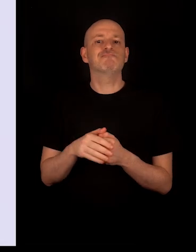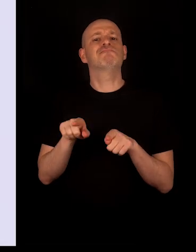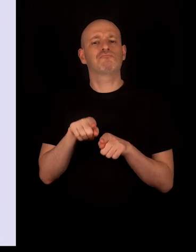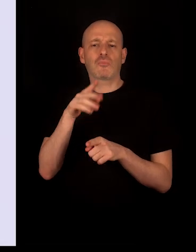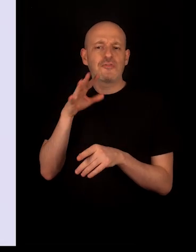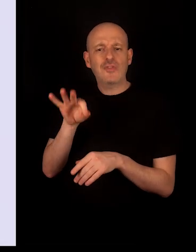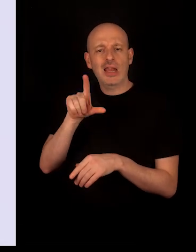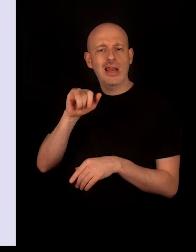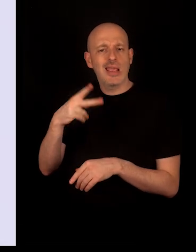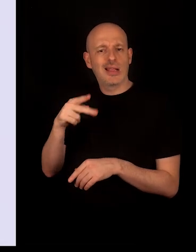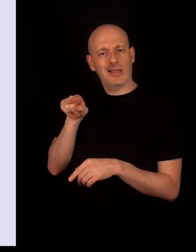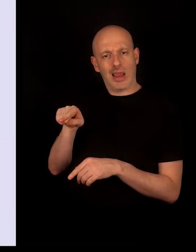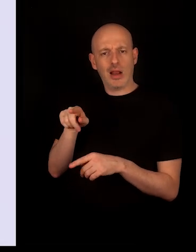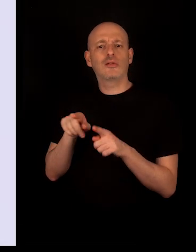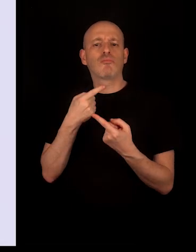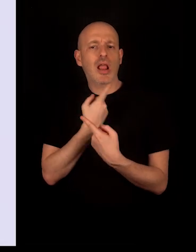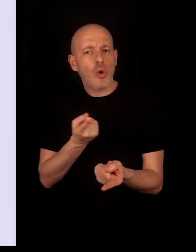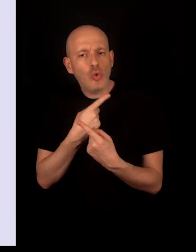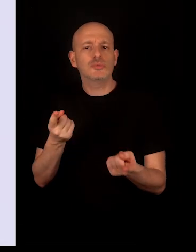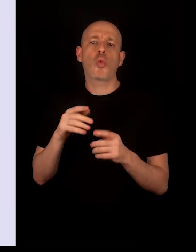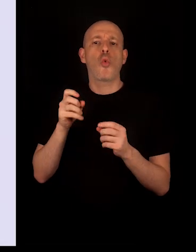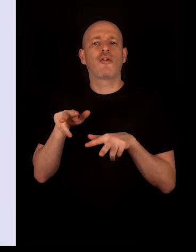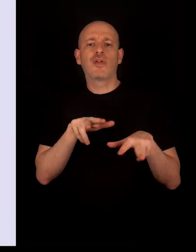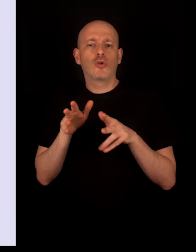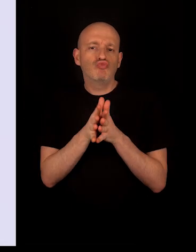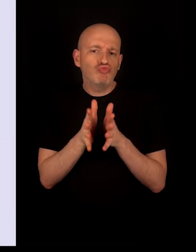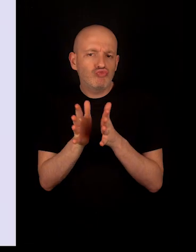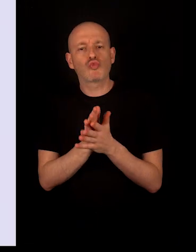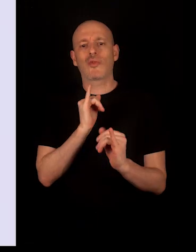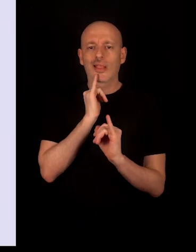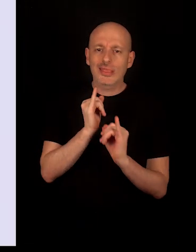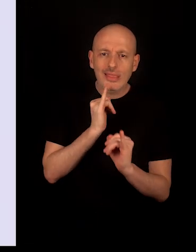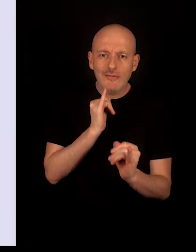You can find the link here. You’ll find announcements, tutorial videos and interviews.